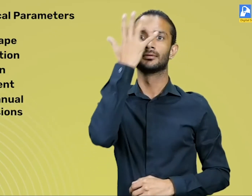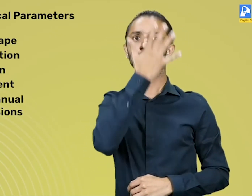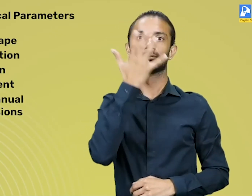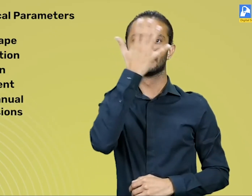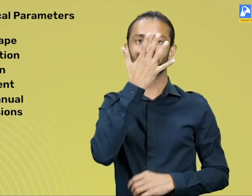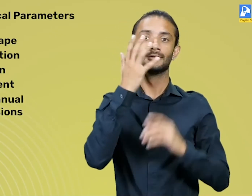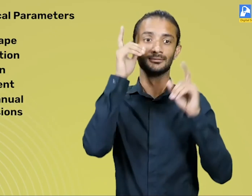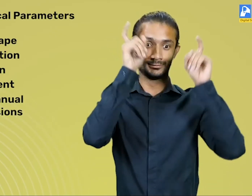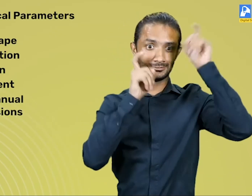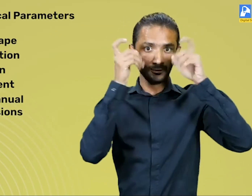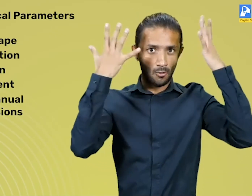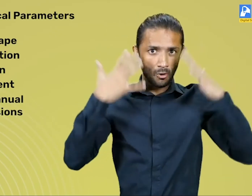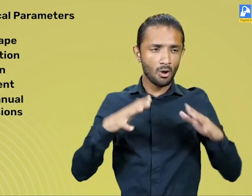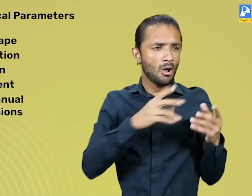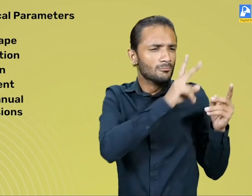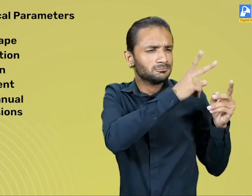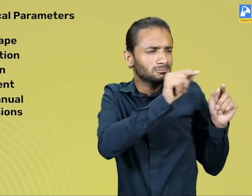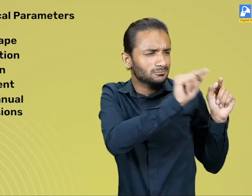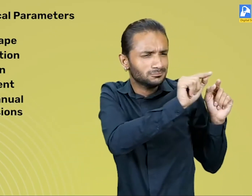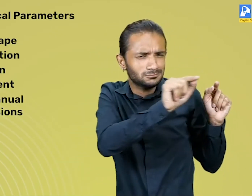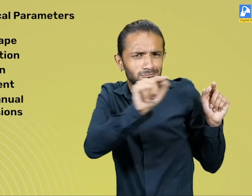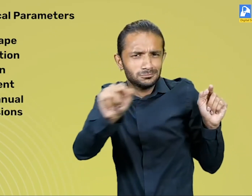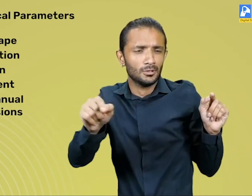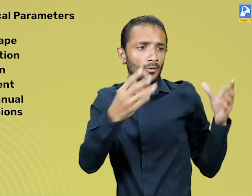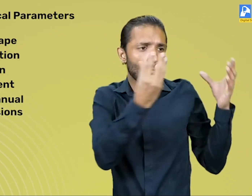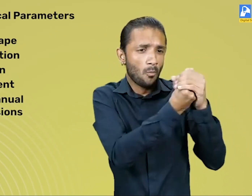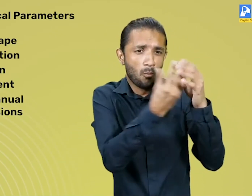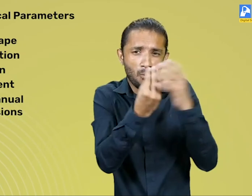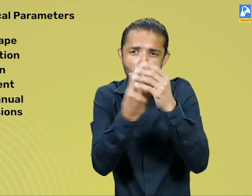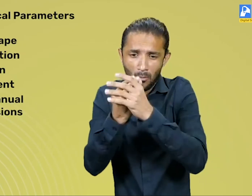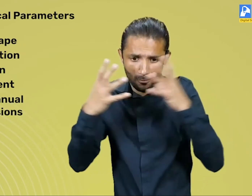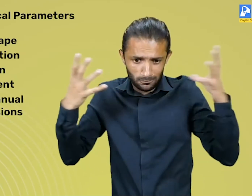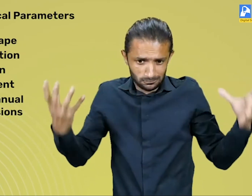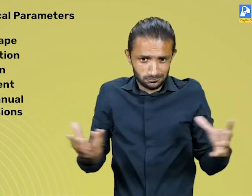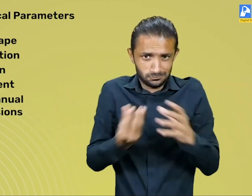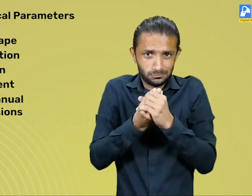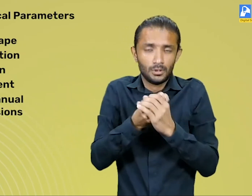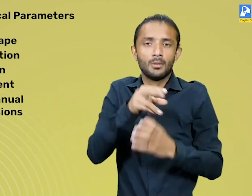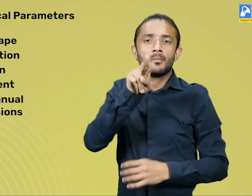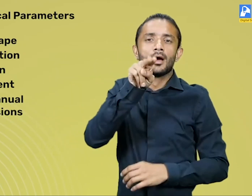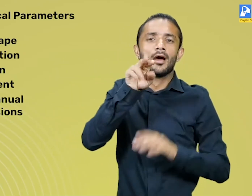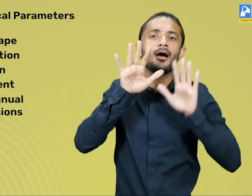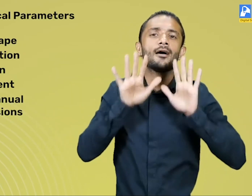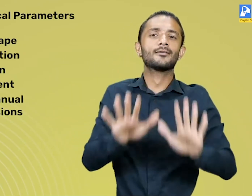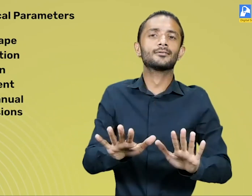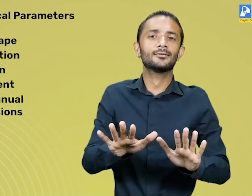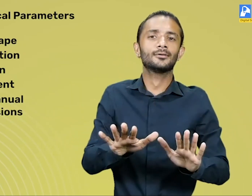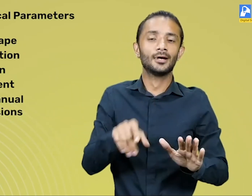When all parameters are combined together they make a meaningful sign.